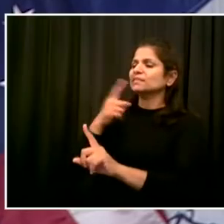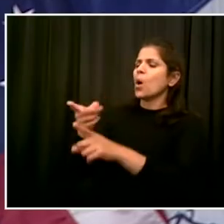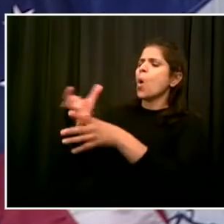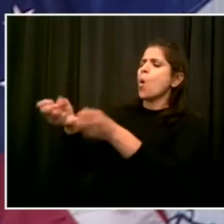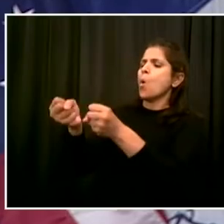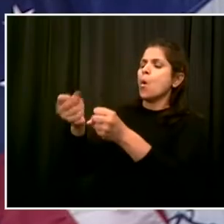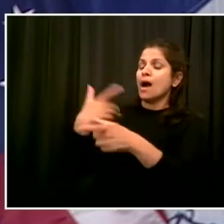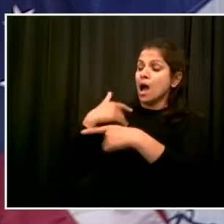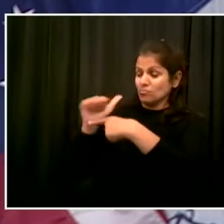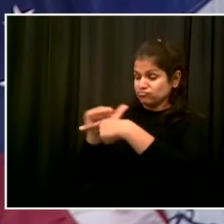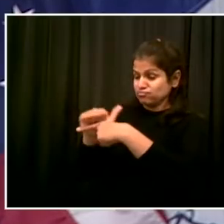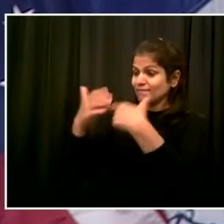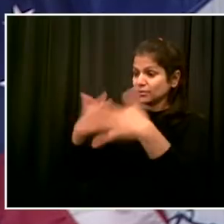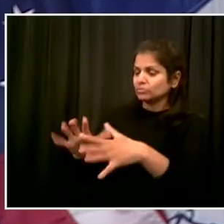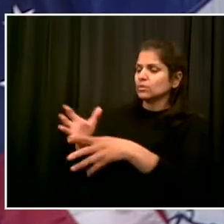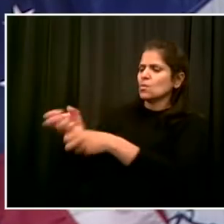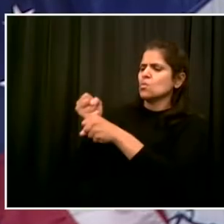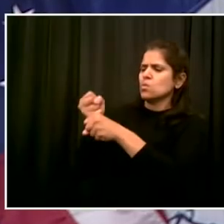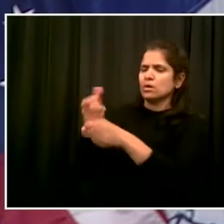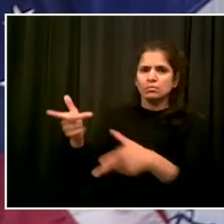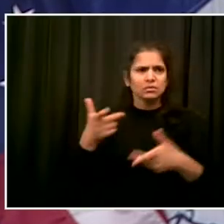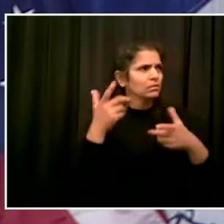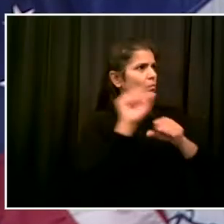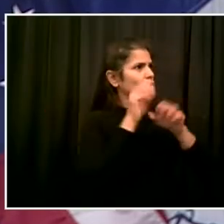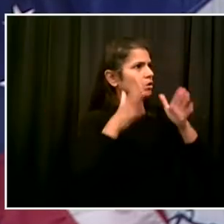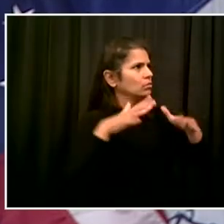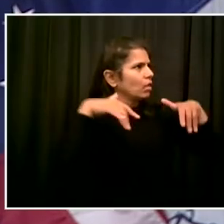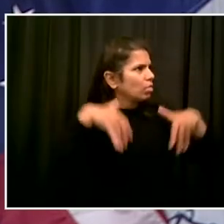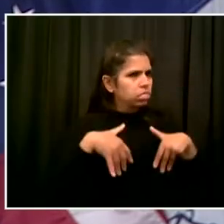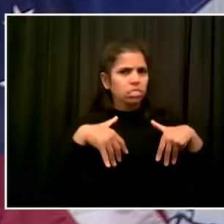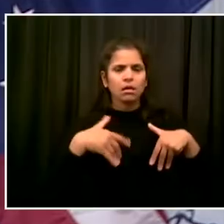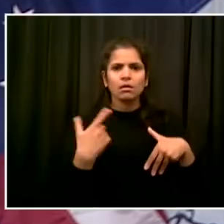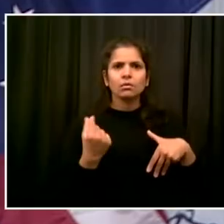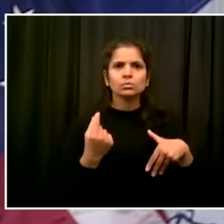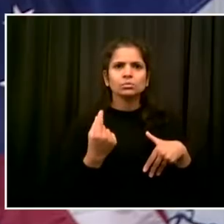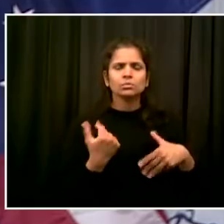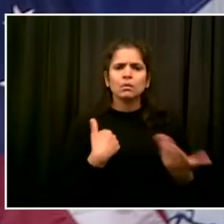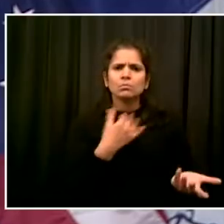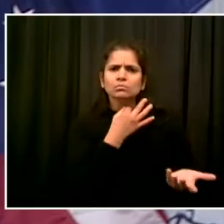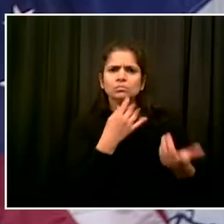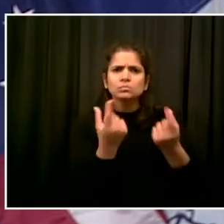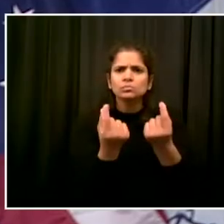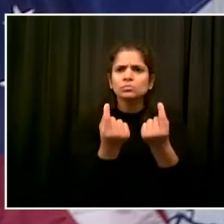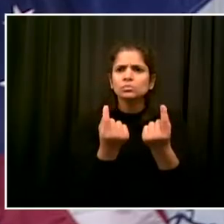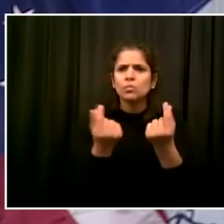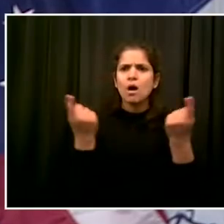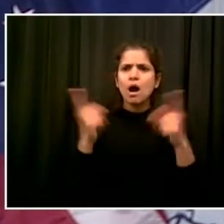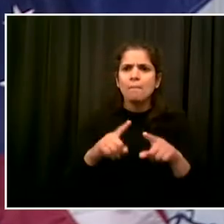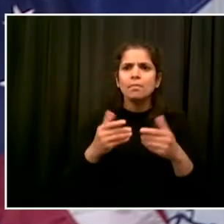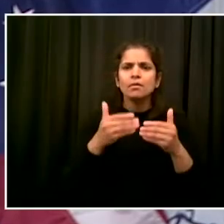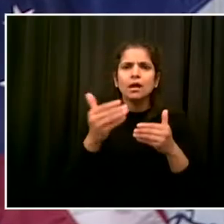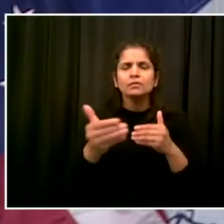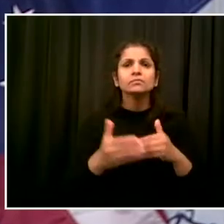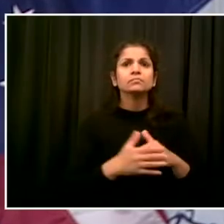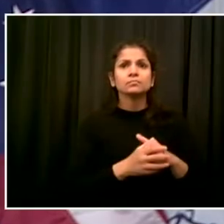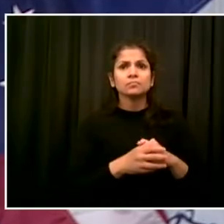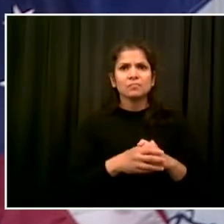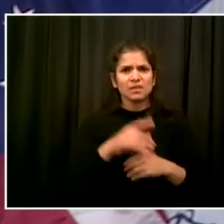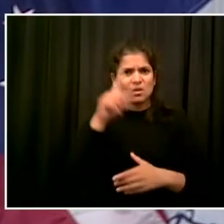ON BOARDED ARE NOW BEING TOLD THAT THEIR JOBS ARE ON HOLD AND THE ERSMSEE TO BE CHAOS SOME WONDERING IF YOU'RE AWARE OF THAT AND IF THERE WAS A